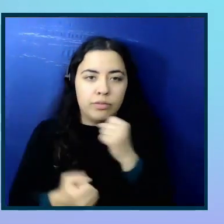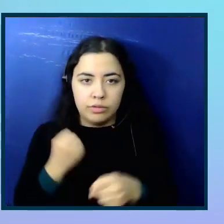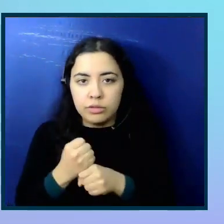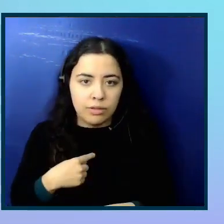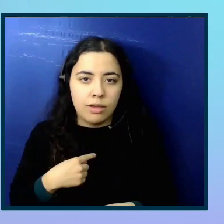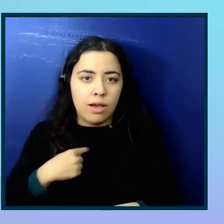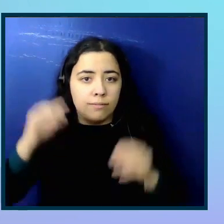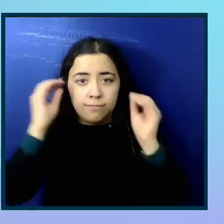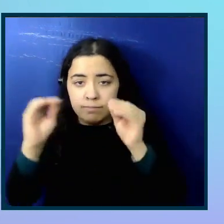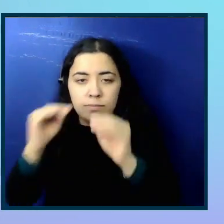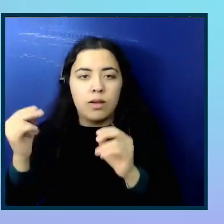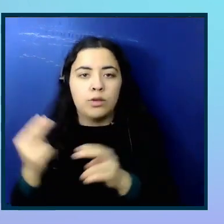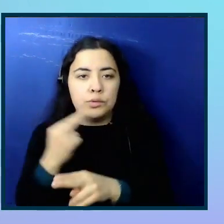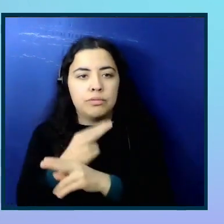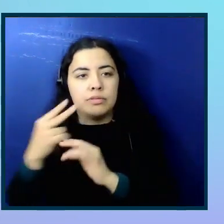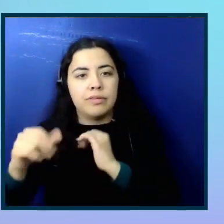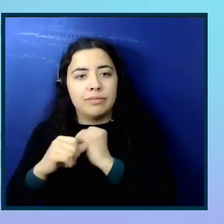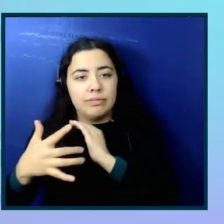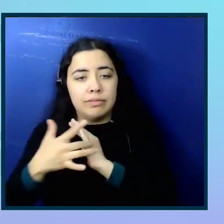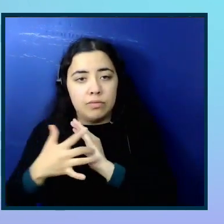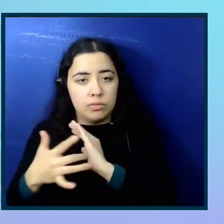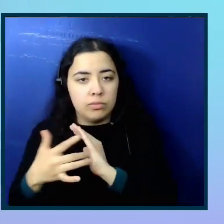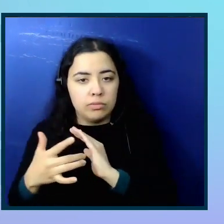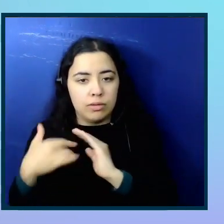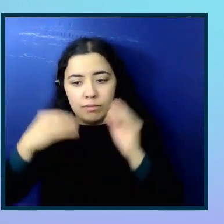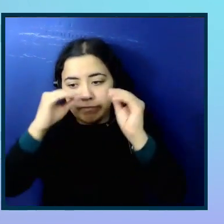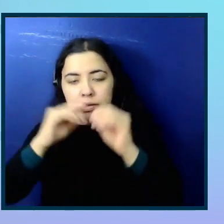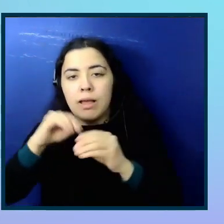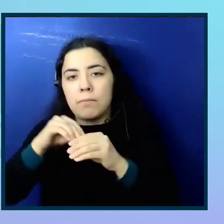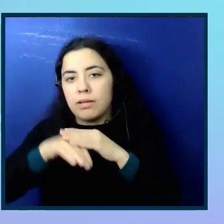and use of assistive technologies and accessibility before.